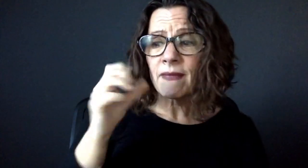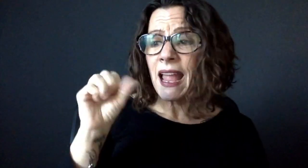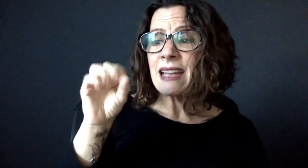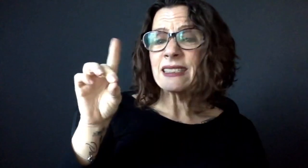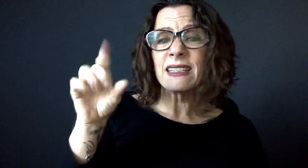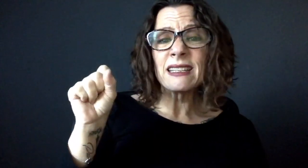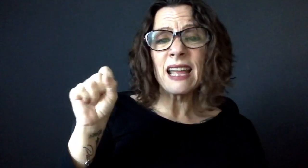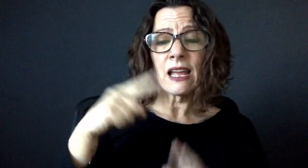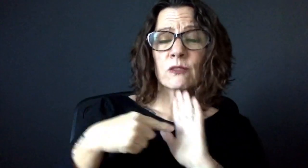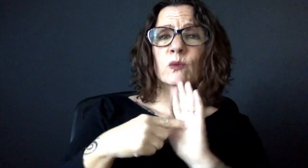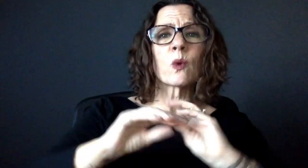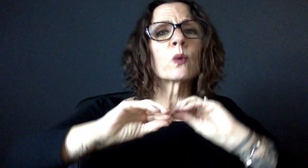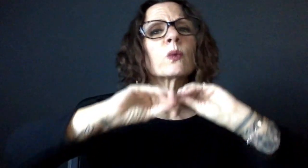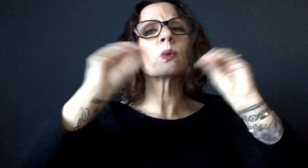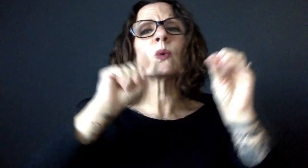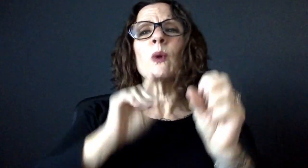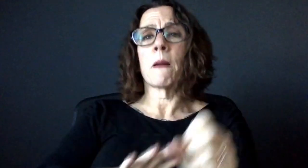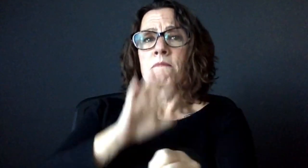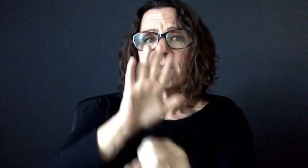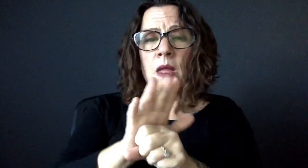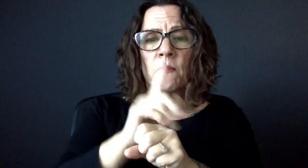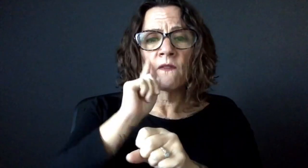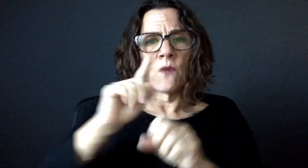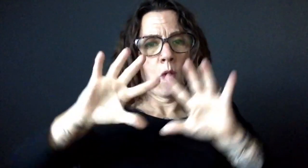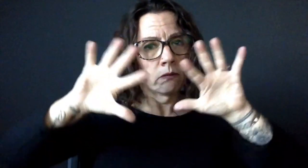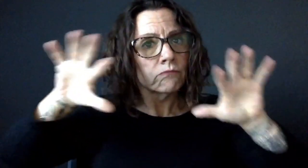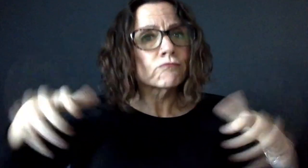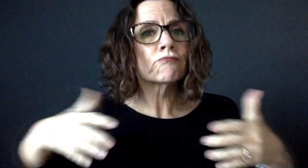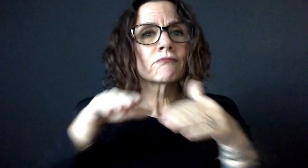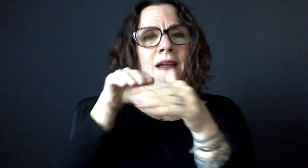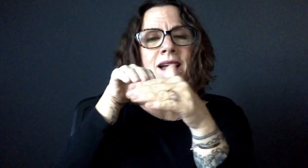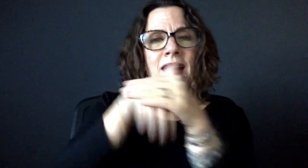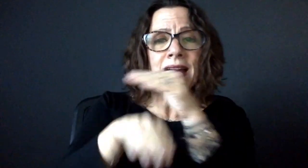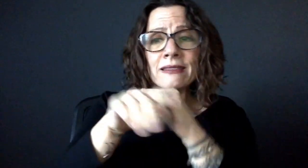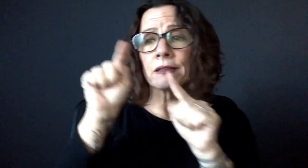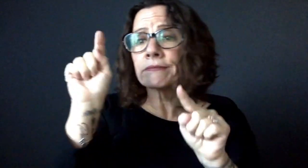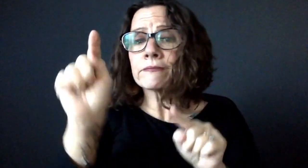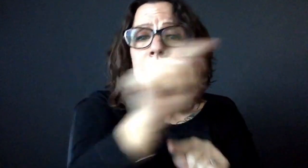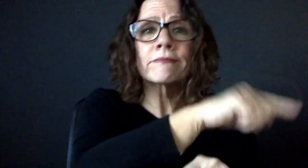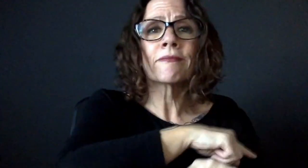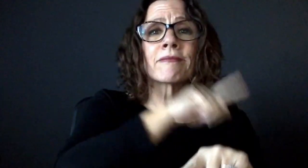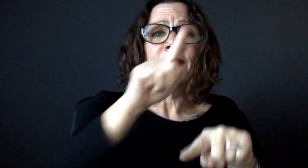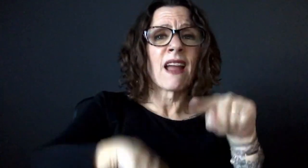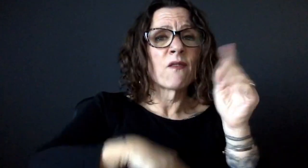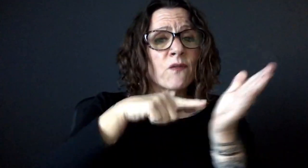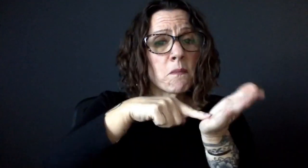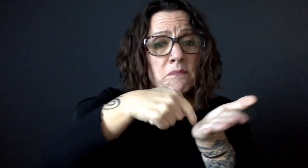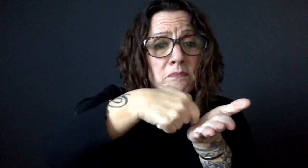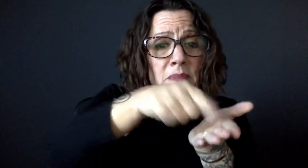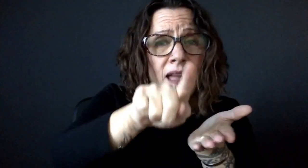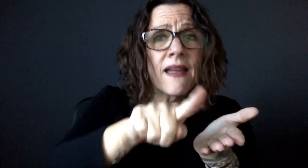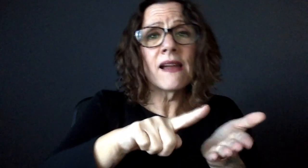even though SDS was demonstrating NO commitment to Collective Access for those of us who cannot pay,